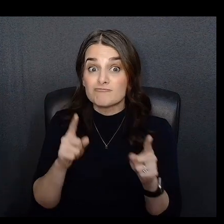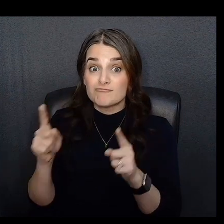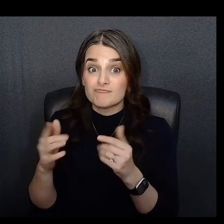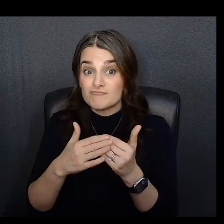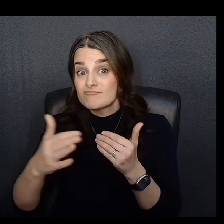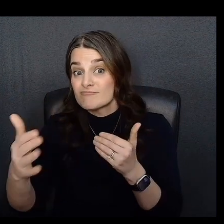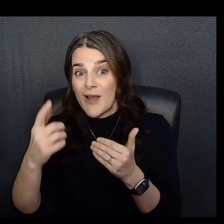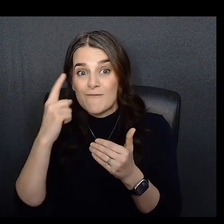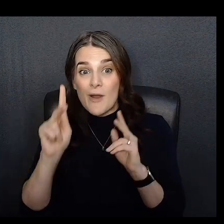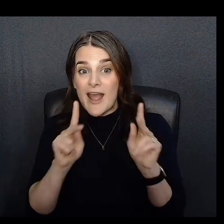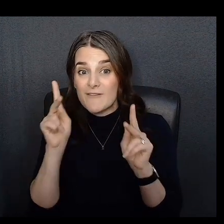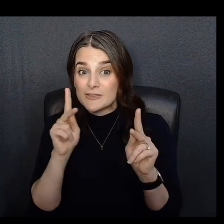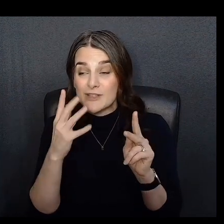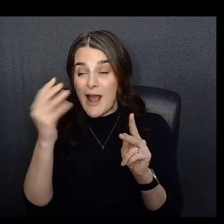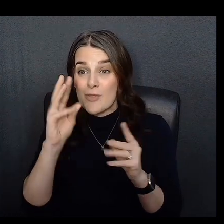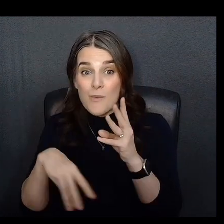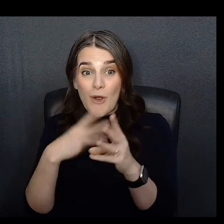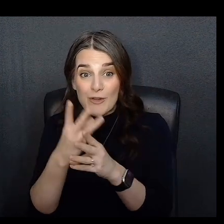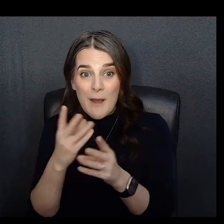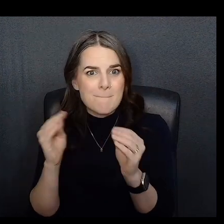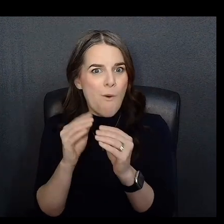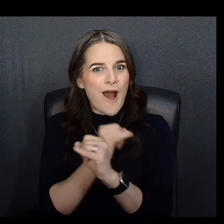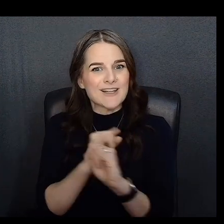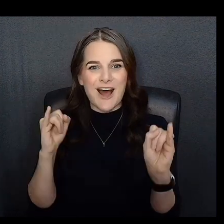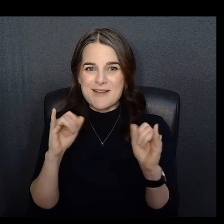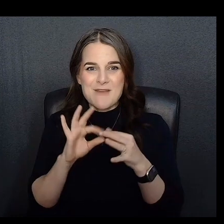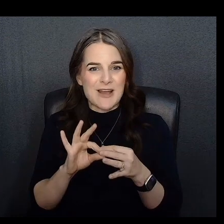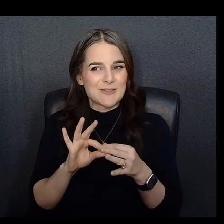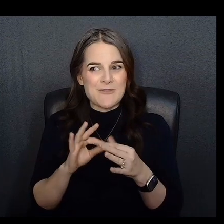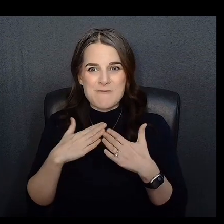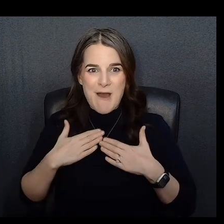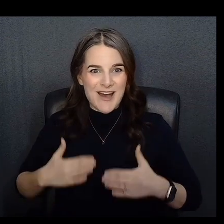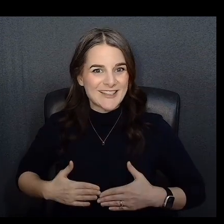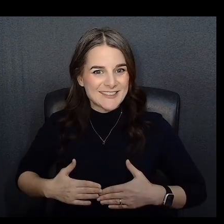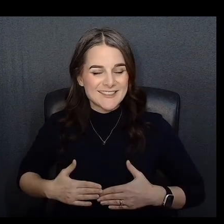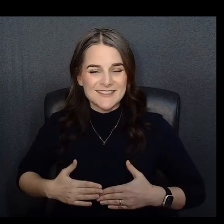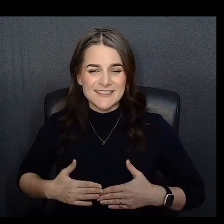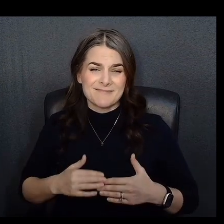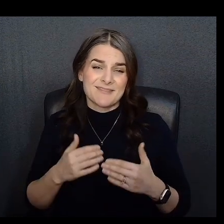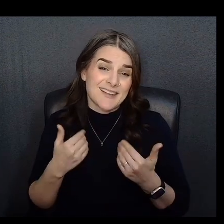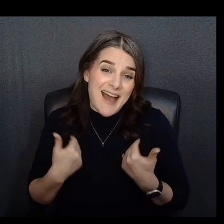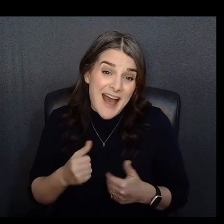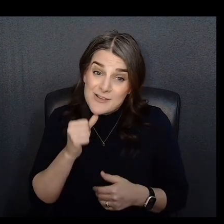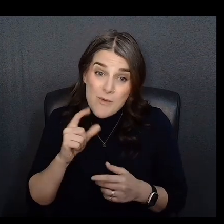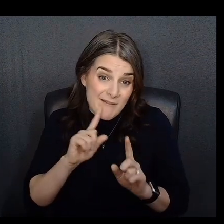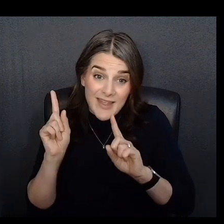Are we seeing people have more autonomy with their bodies? I don't have the answer to that, but let's get this mindset shifted.